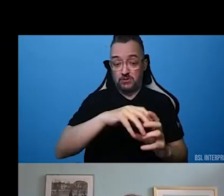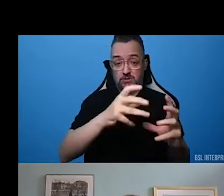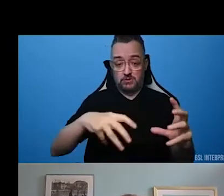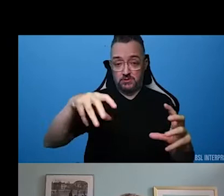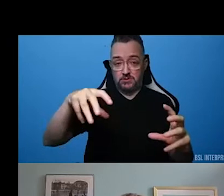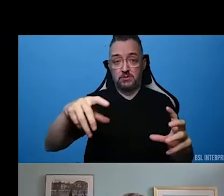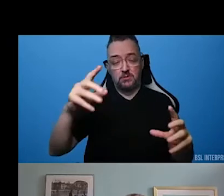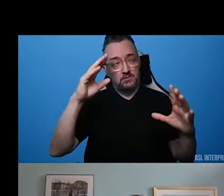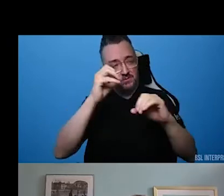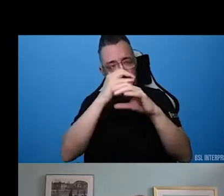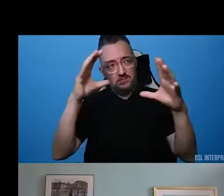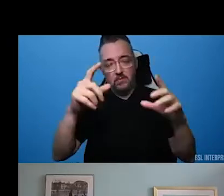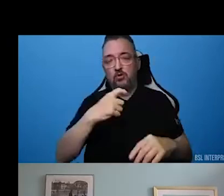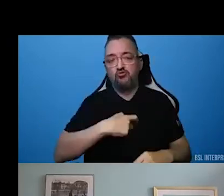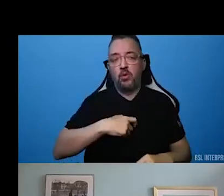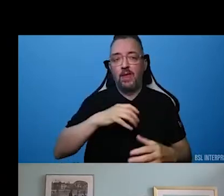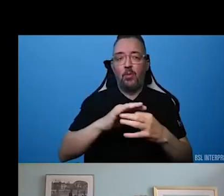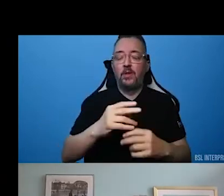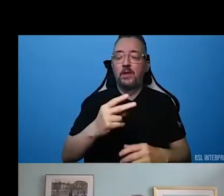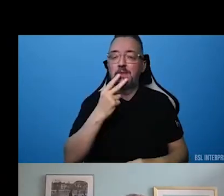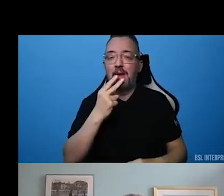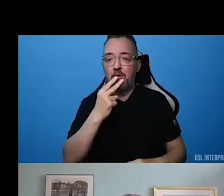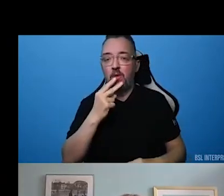the role of tobacco particularly in relation to Glasgow